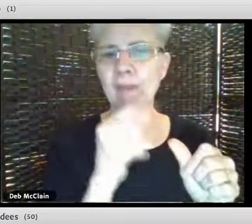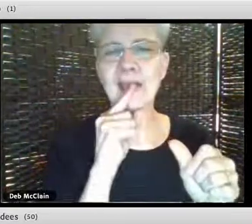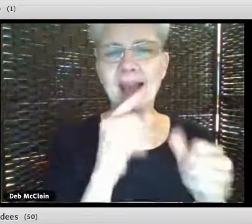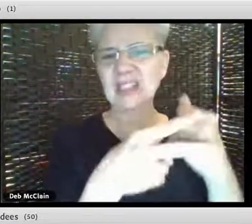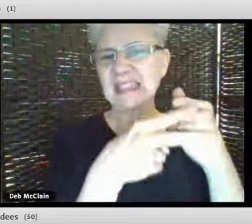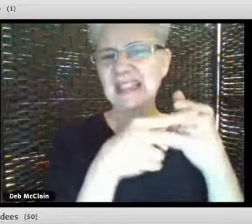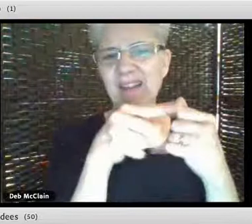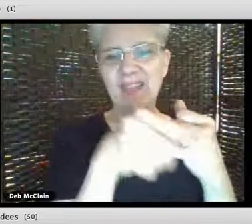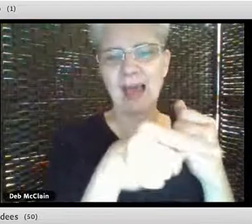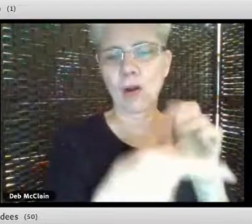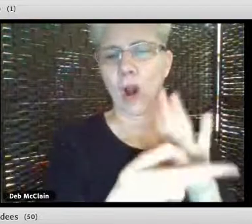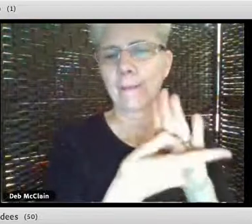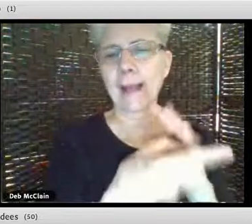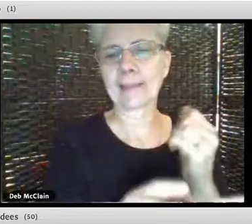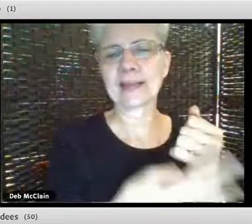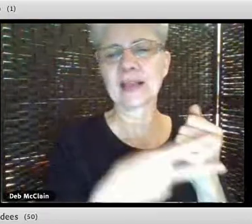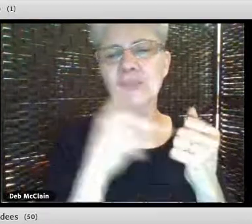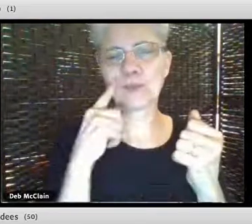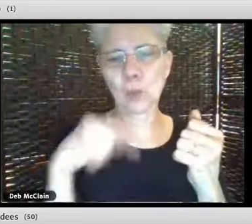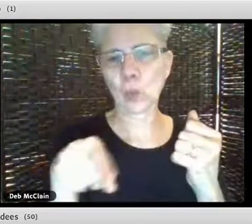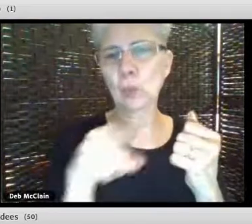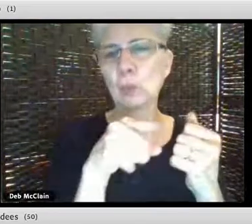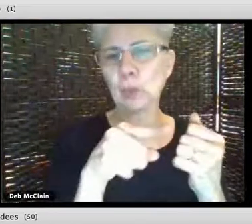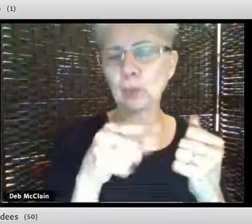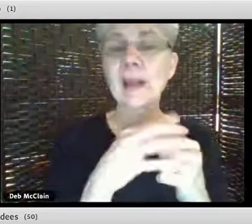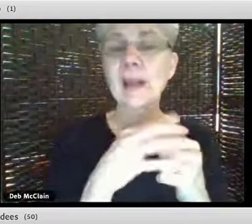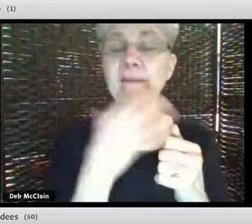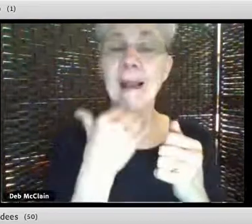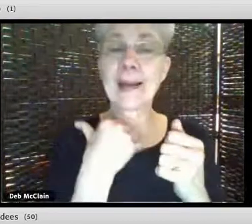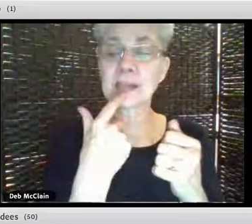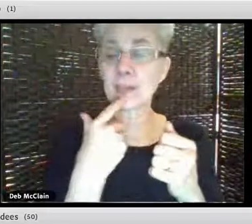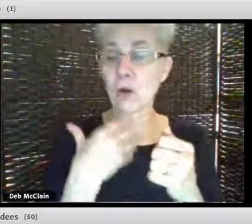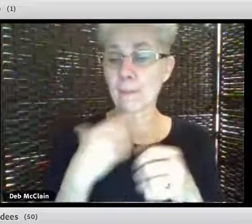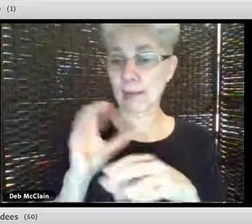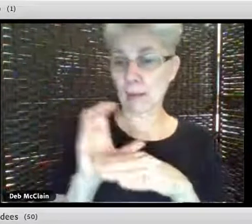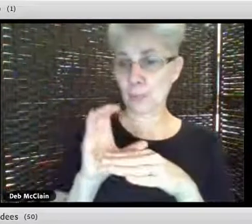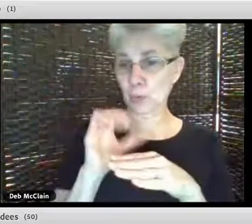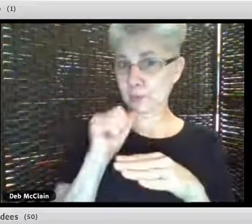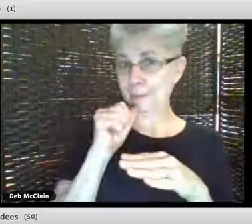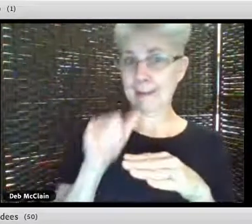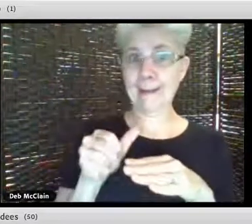It automatically saves for you. If I had something on my computer that was not in, say,